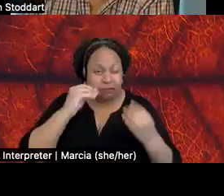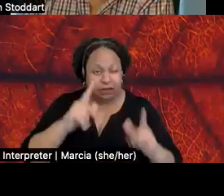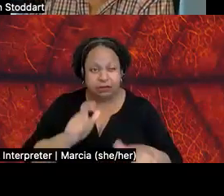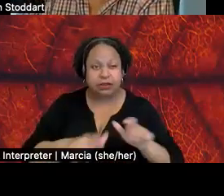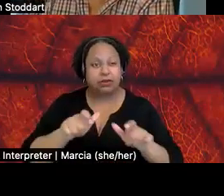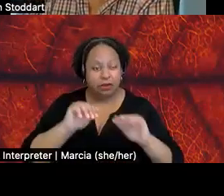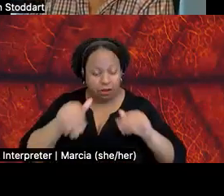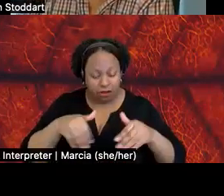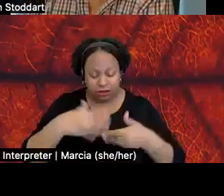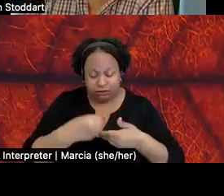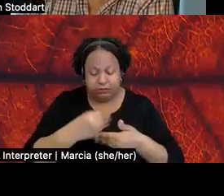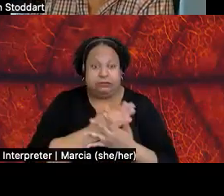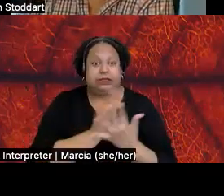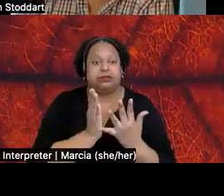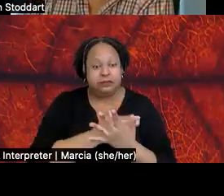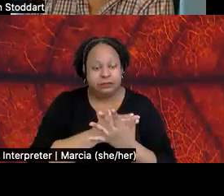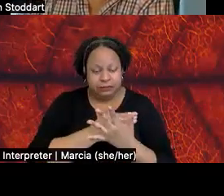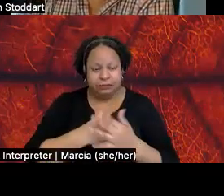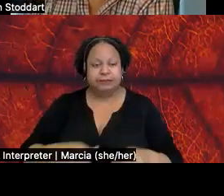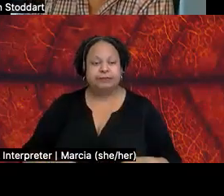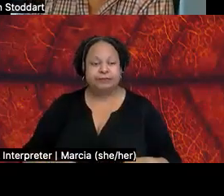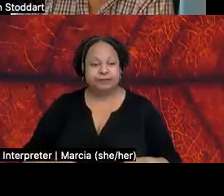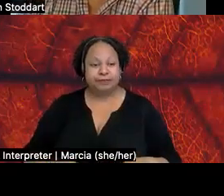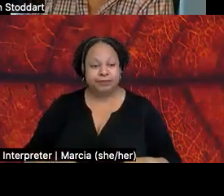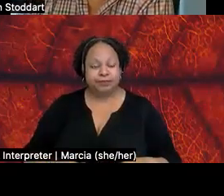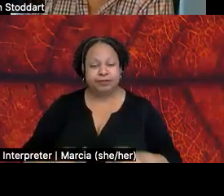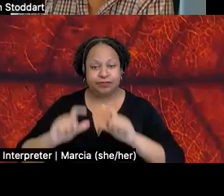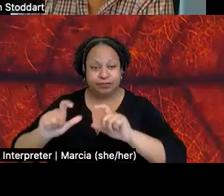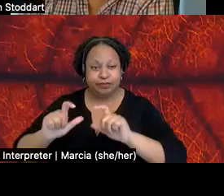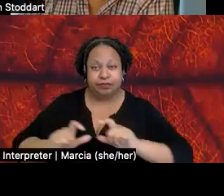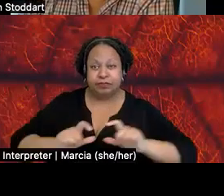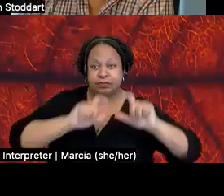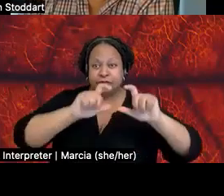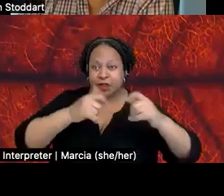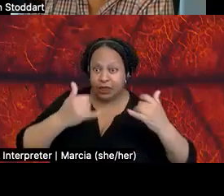We're now understanding that there are a host of medical conditions as well